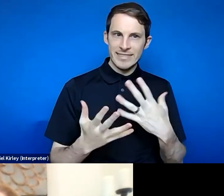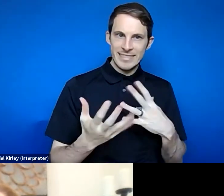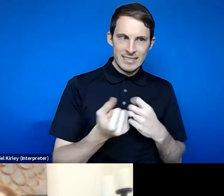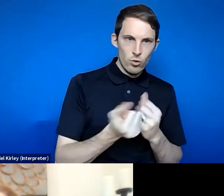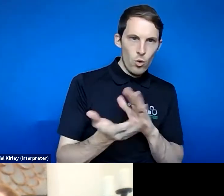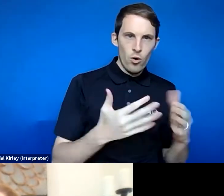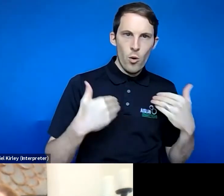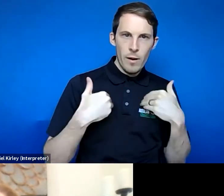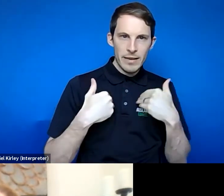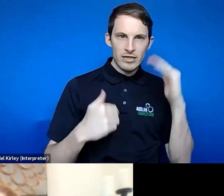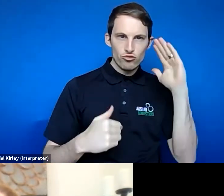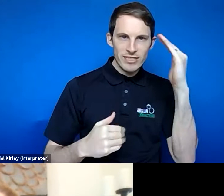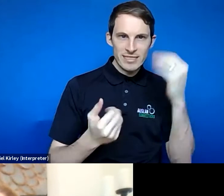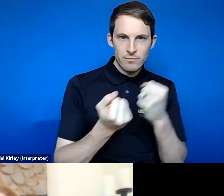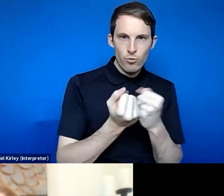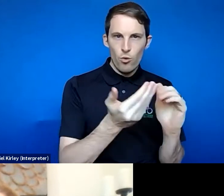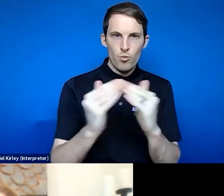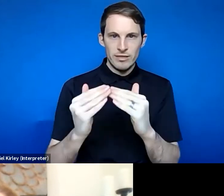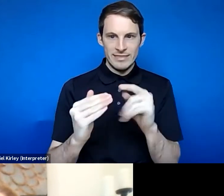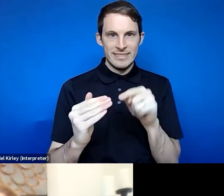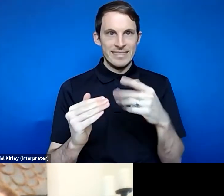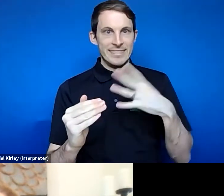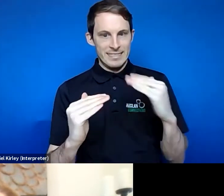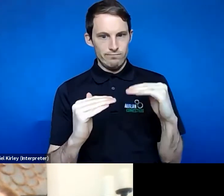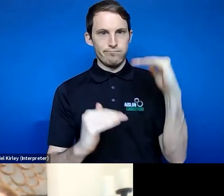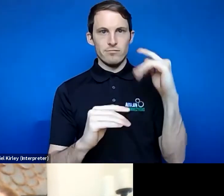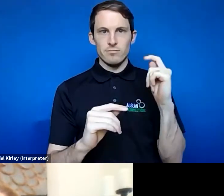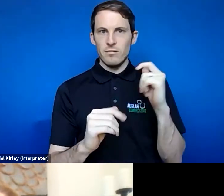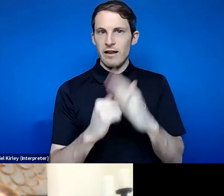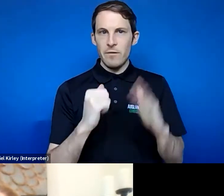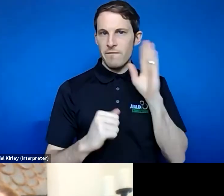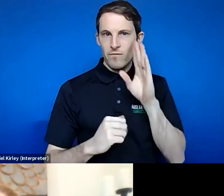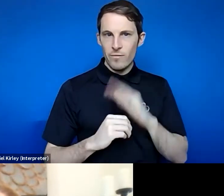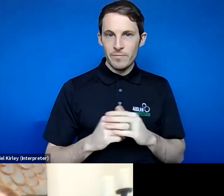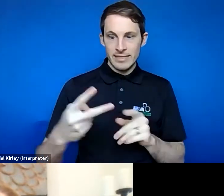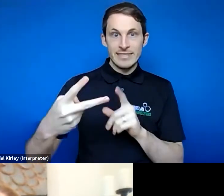community like never before. The second is the systemic nature of the crisis and the